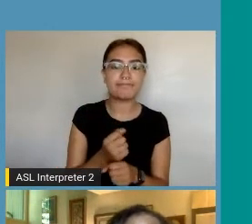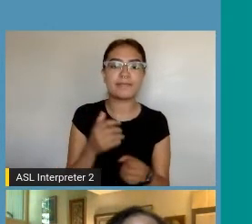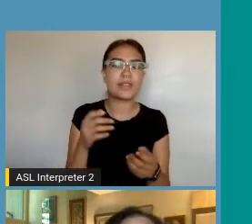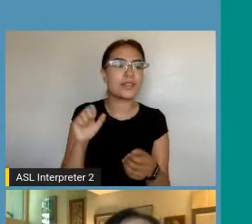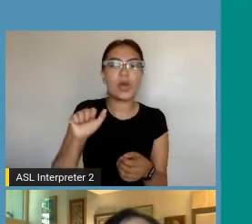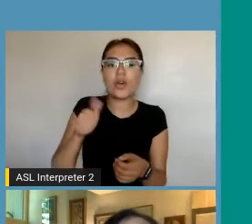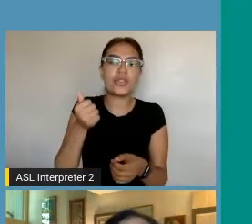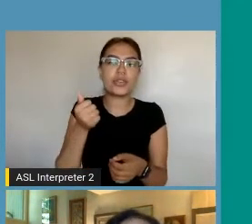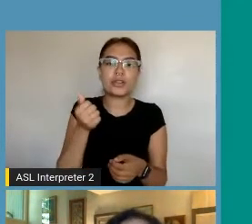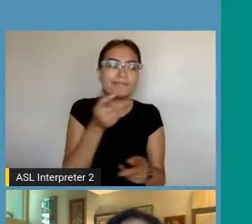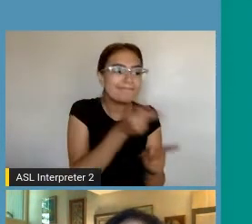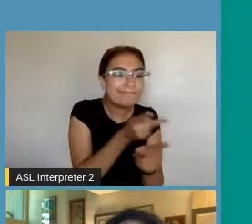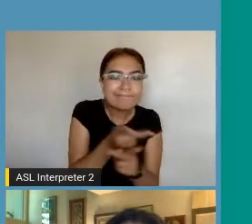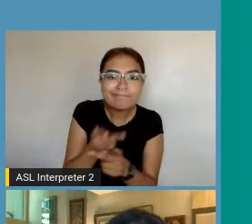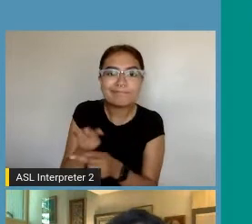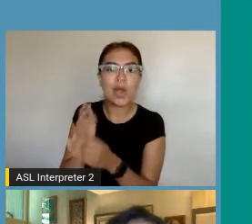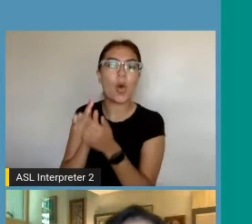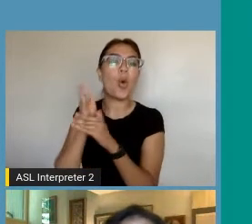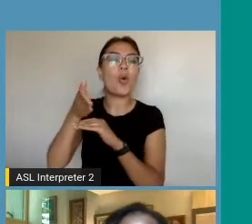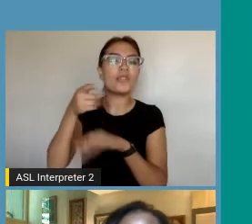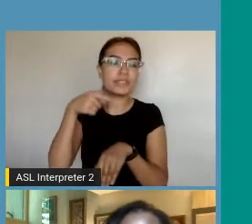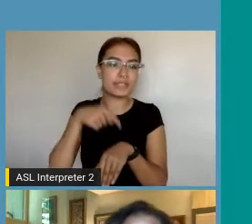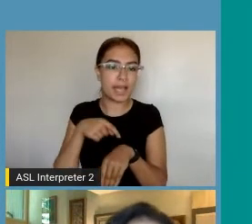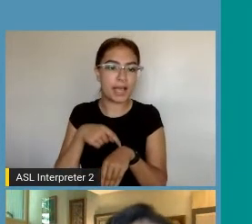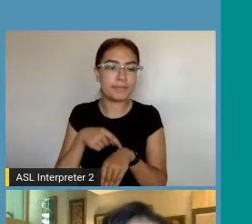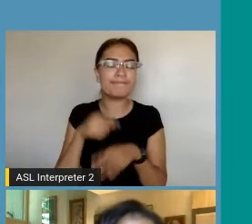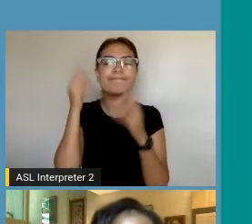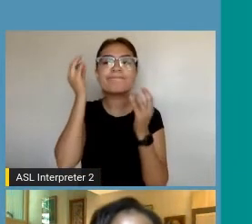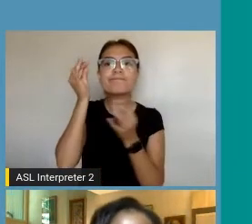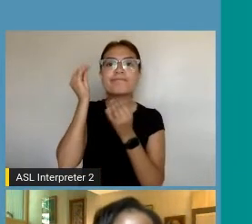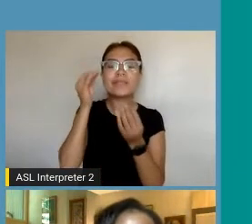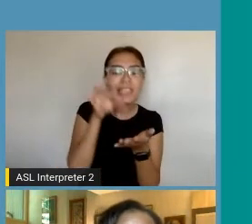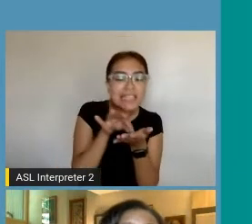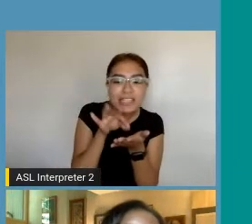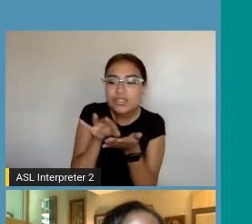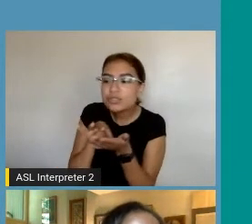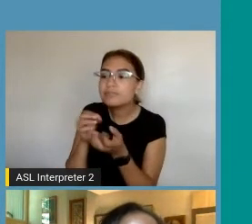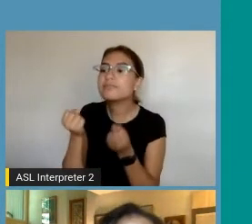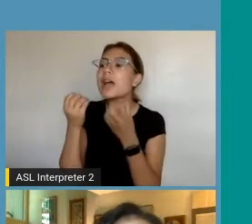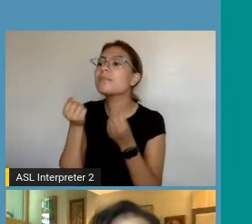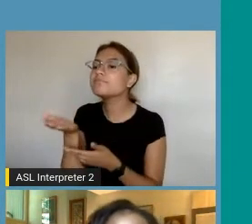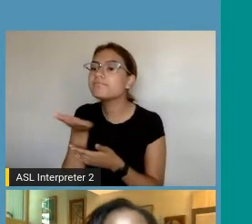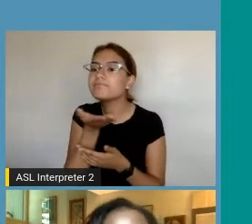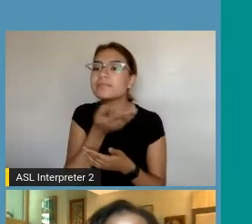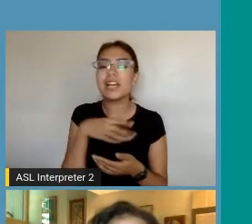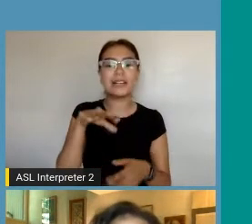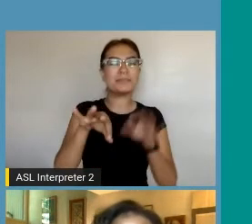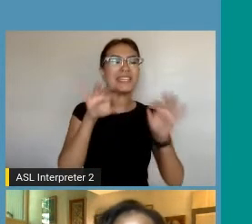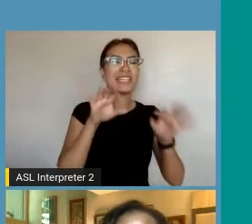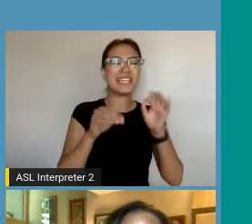If you think about, doing her inventory assessing collection, choose project that are meaningful in